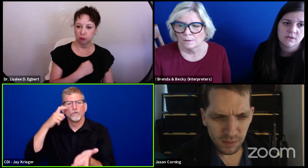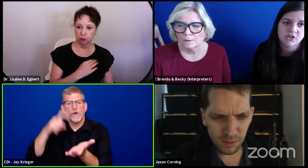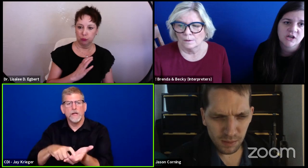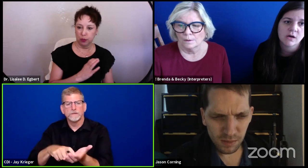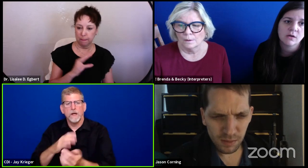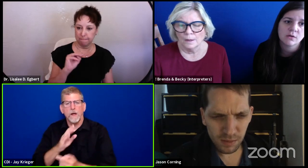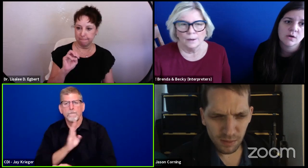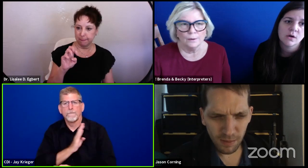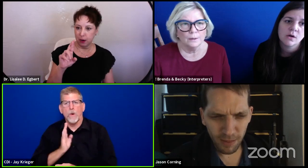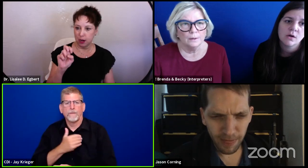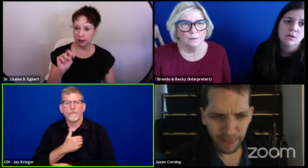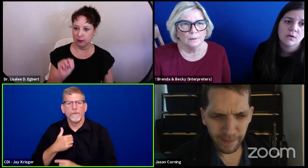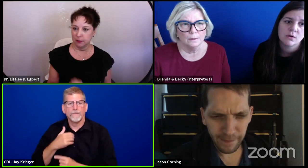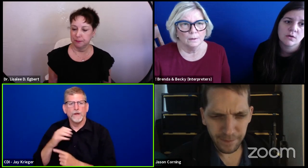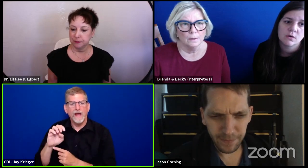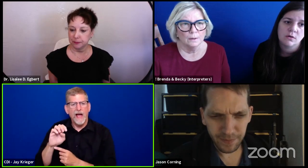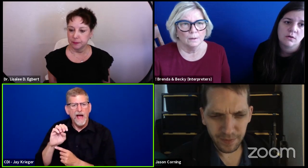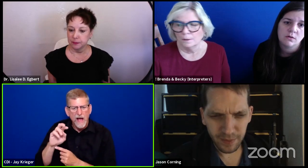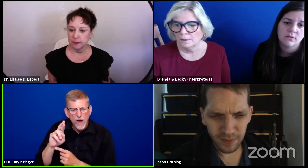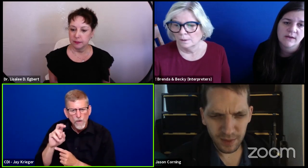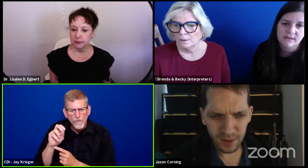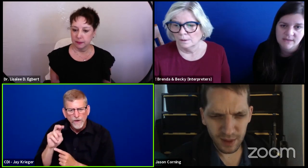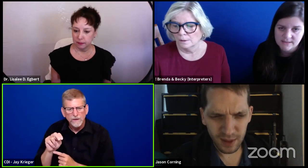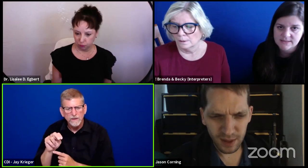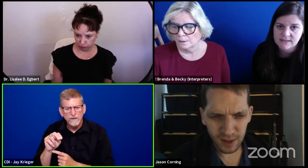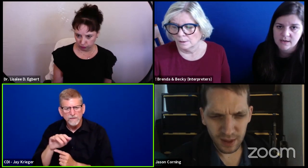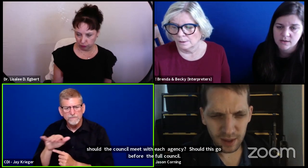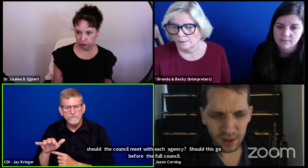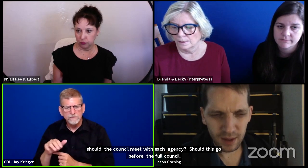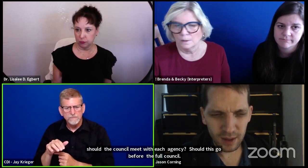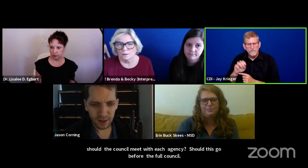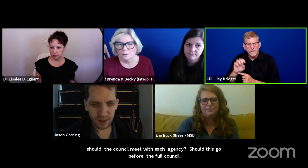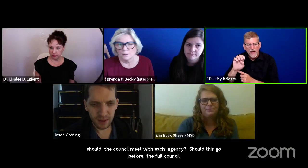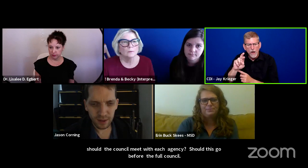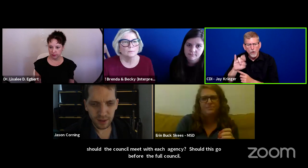The Chair recognizes Erin. Hello, everyone.